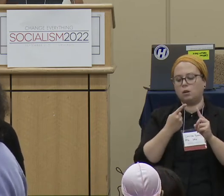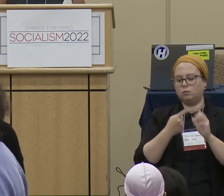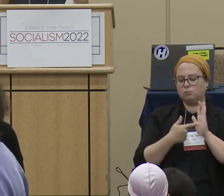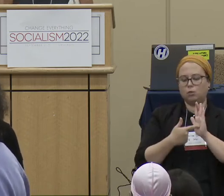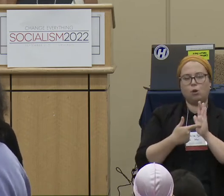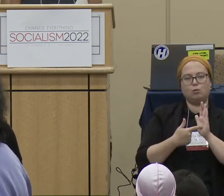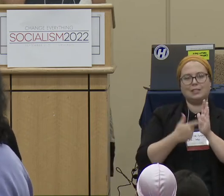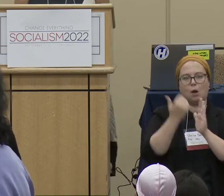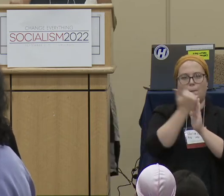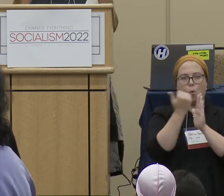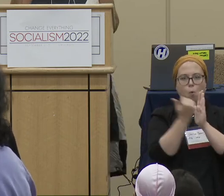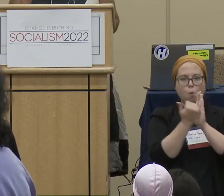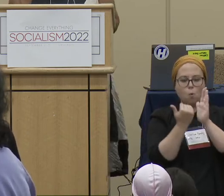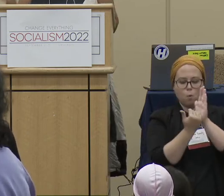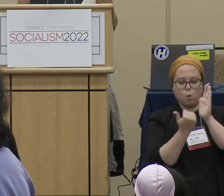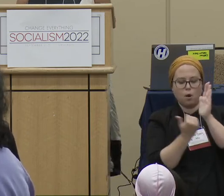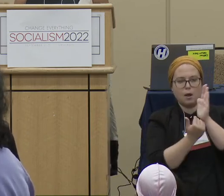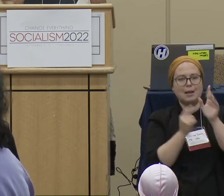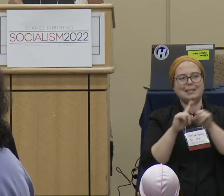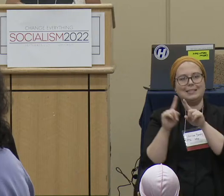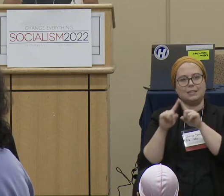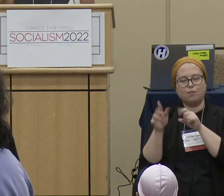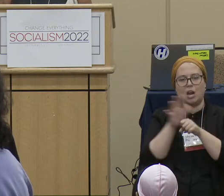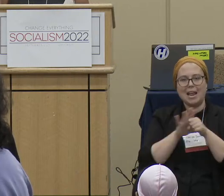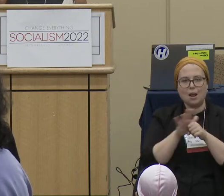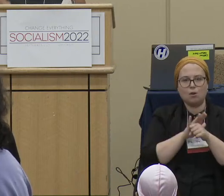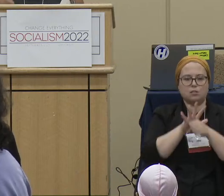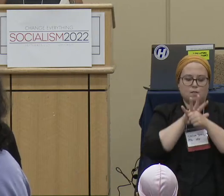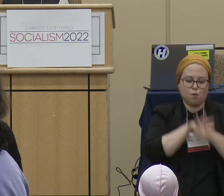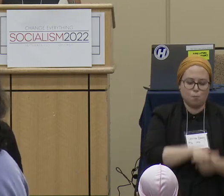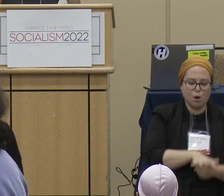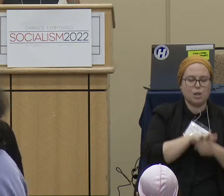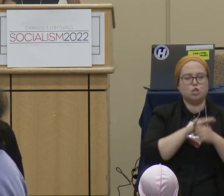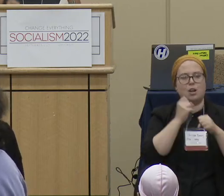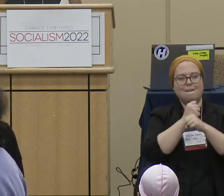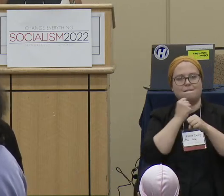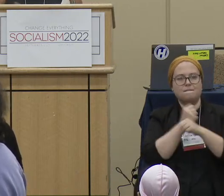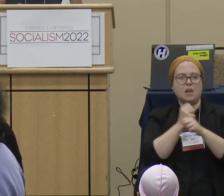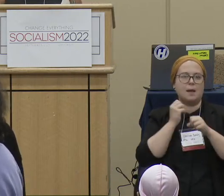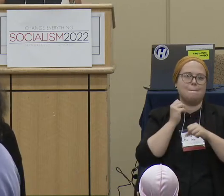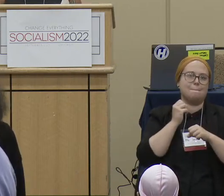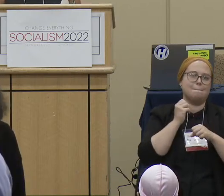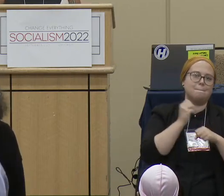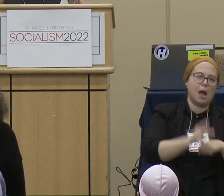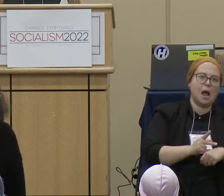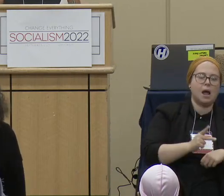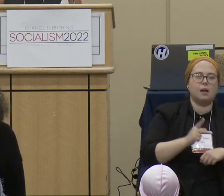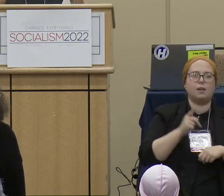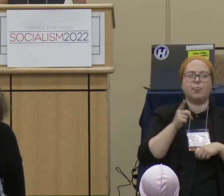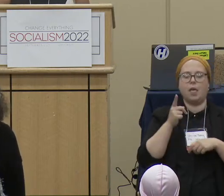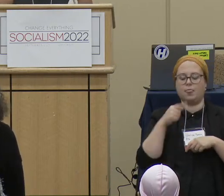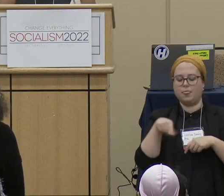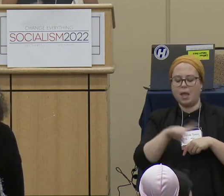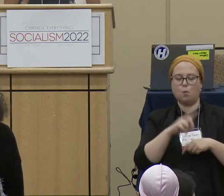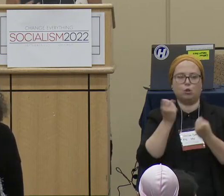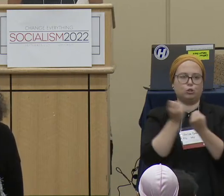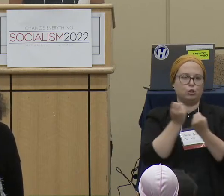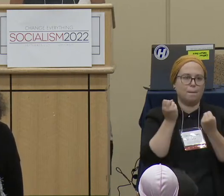so important, which lays le Baker collective. Many examples of this. But that document produced captured a sentiment